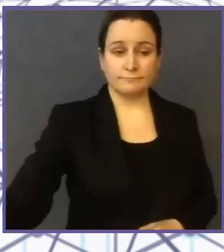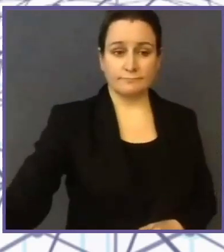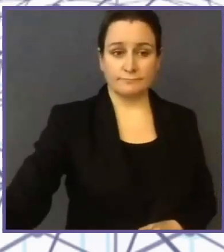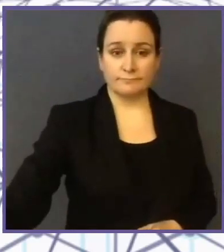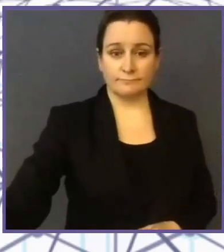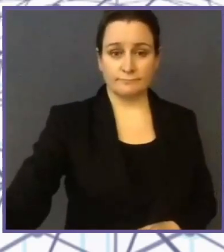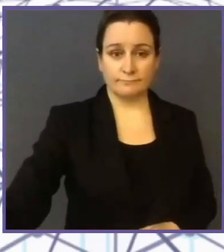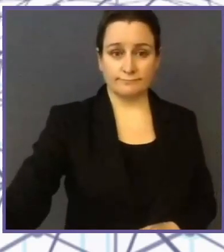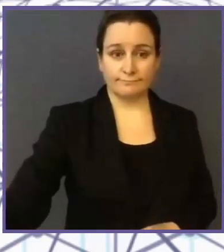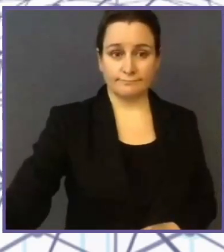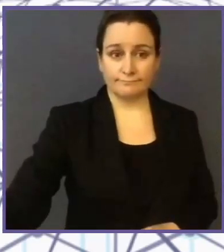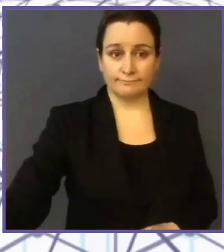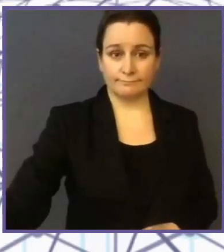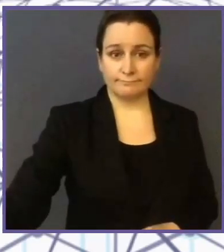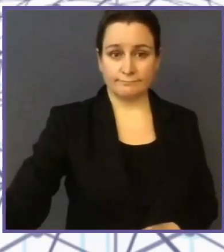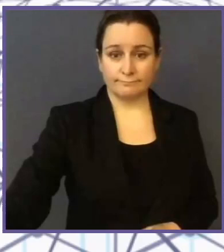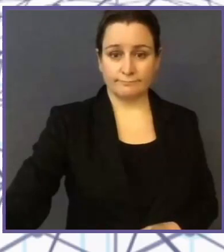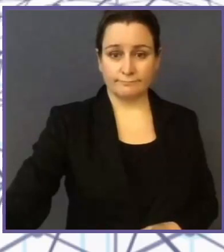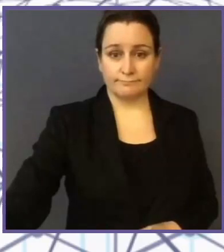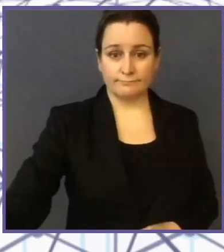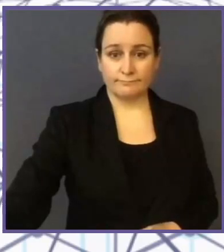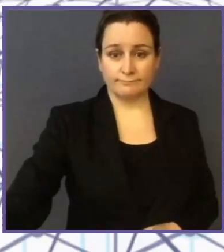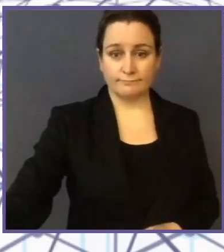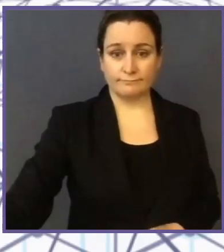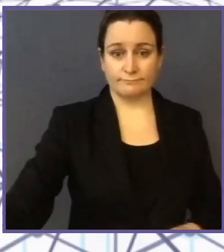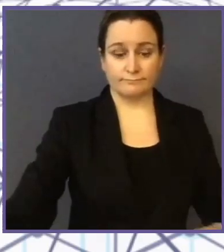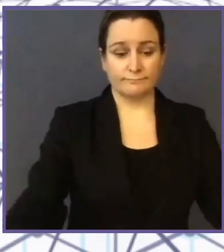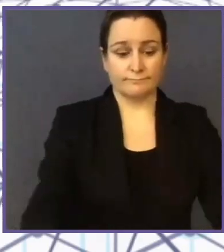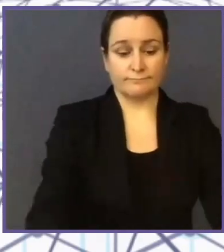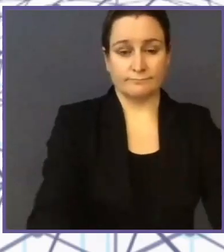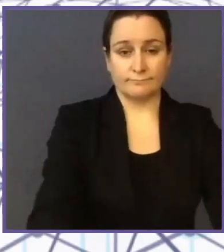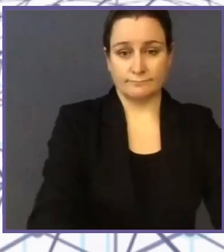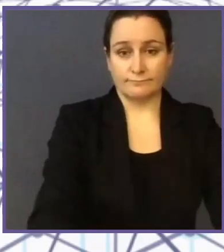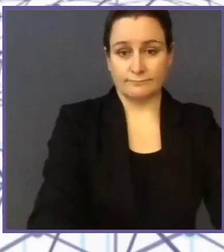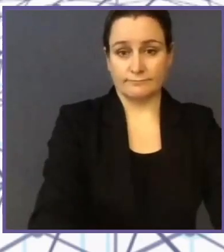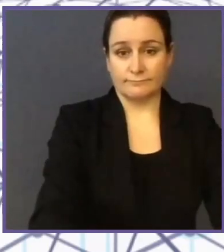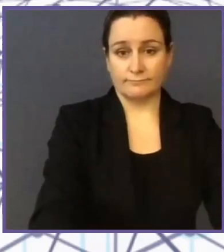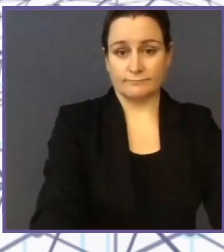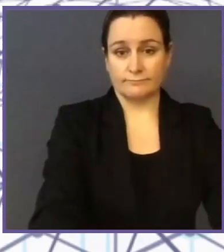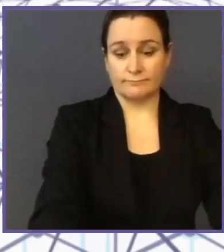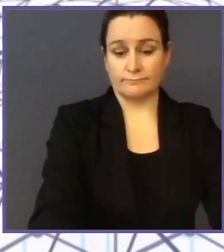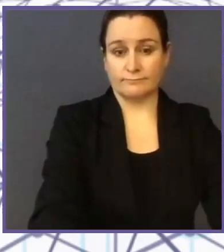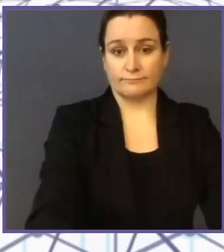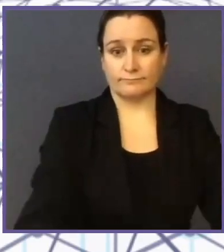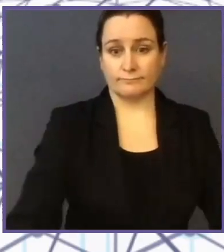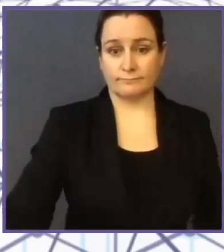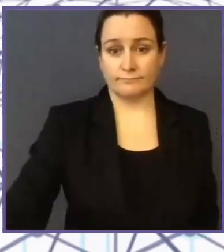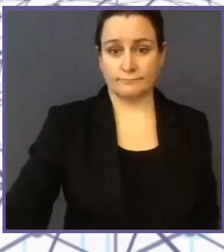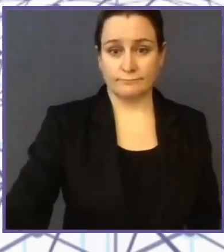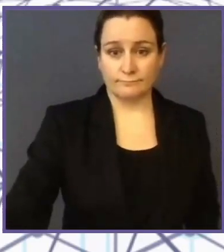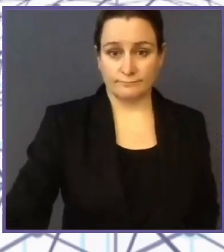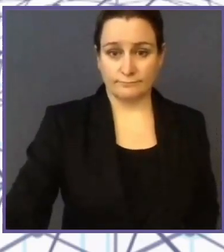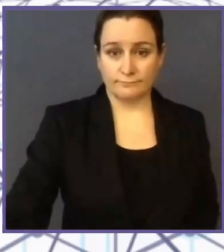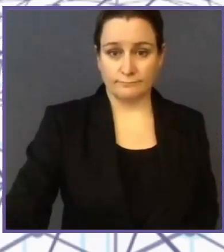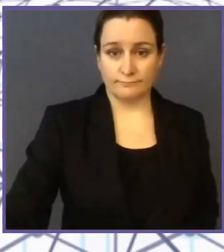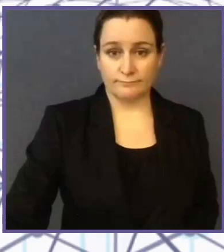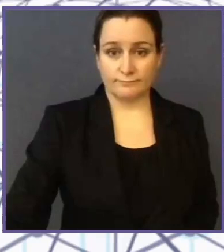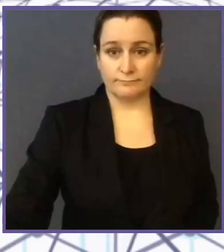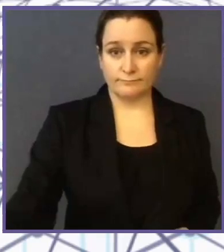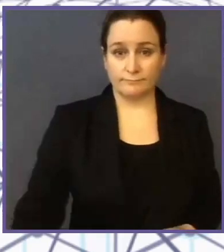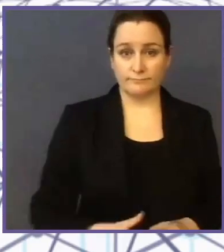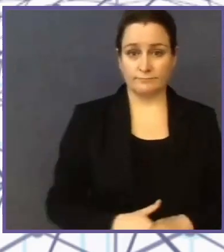And just to state as an OT, we see there's a slight lack of inclusion often as of OTS